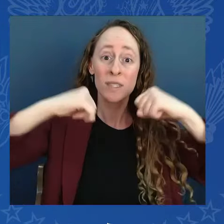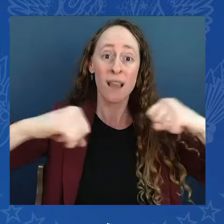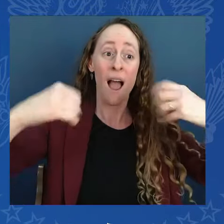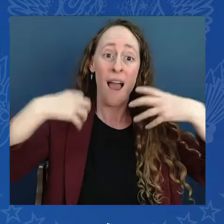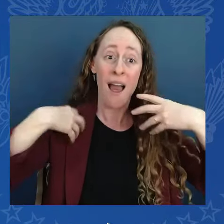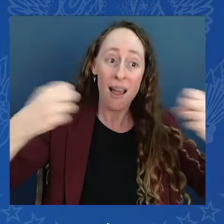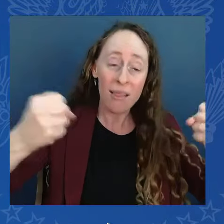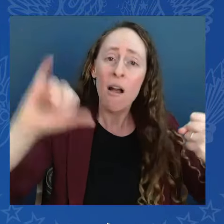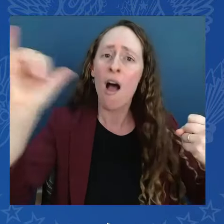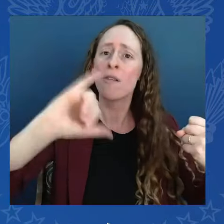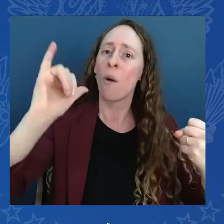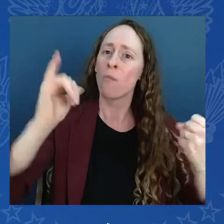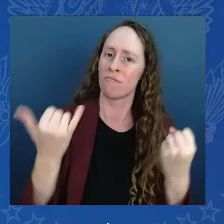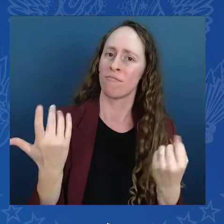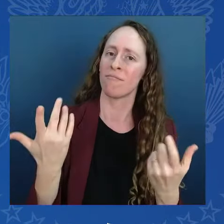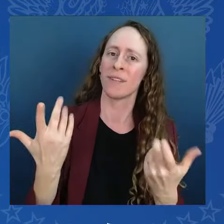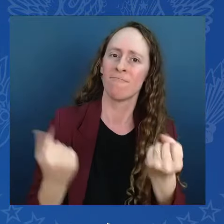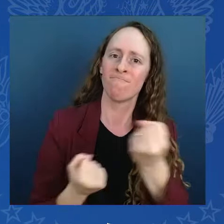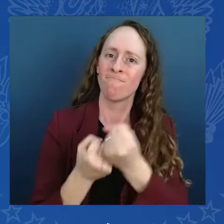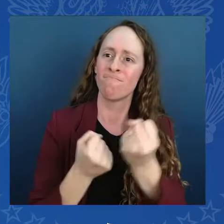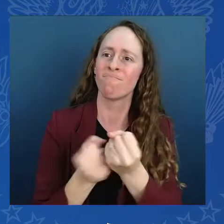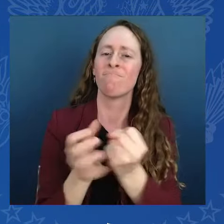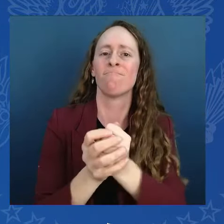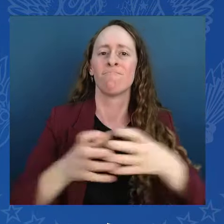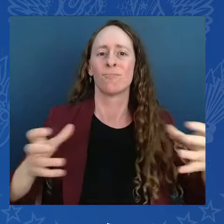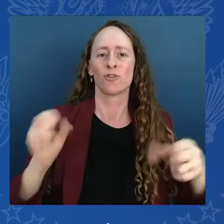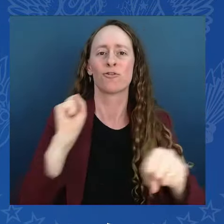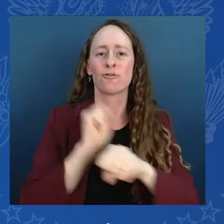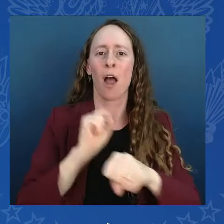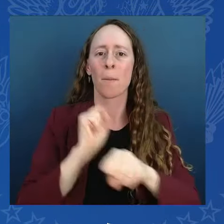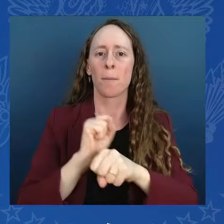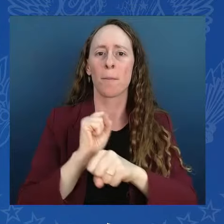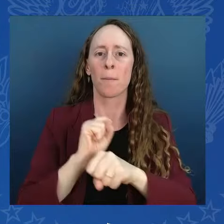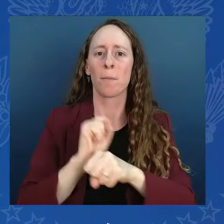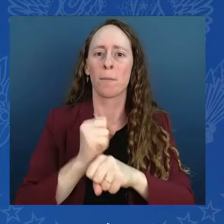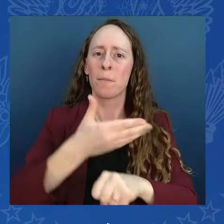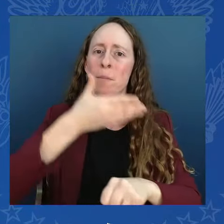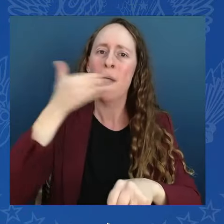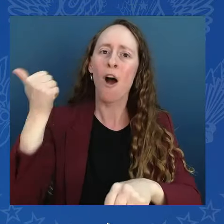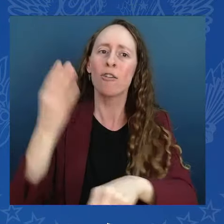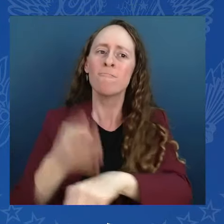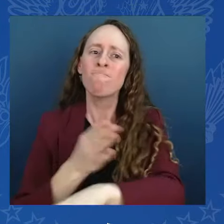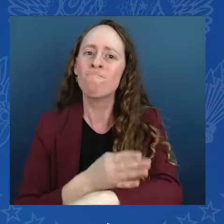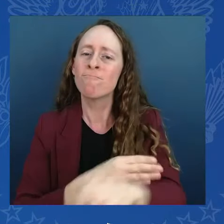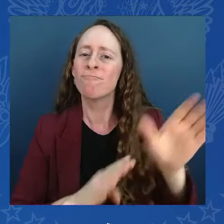And clean water is just one critical part. For example, earlier this year, I was in Milwaukee with your governor